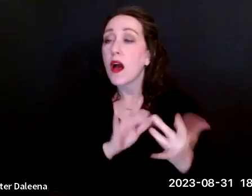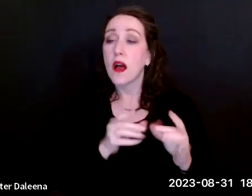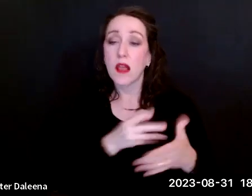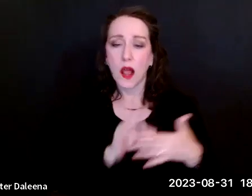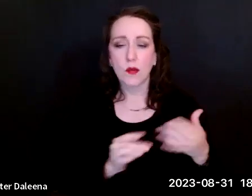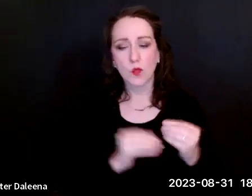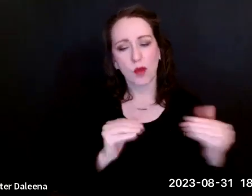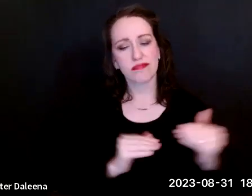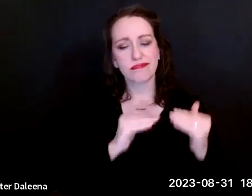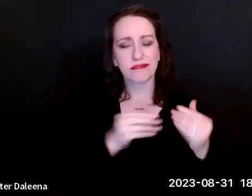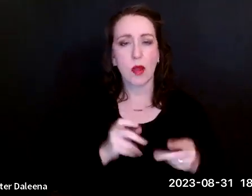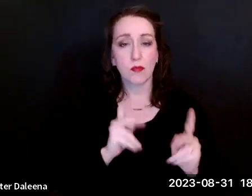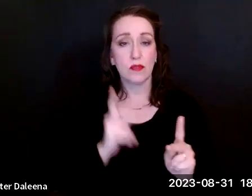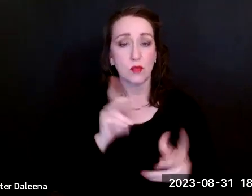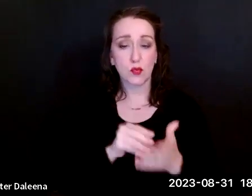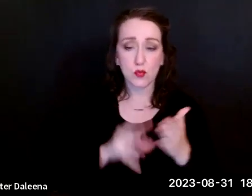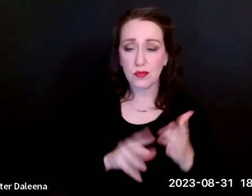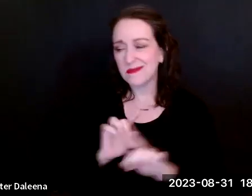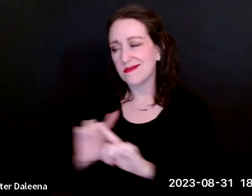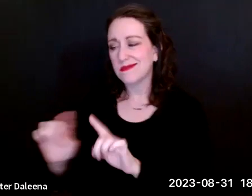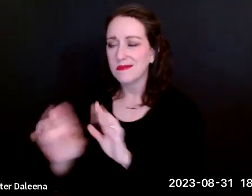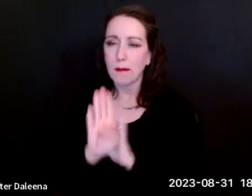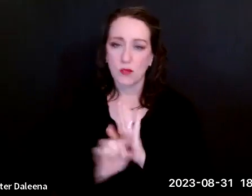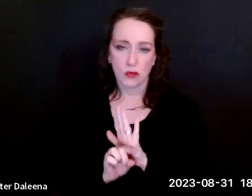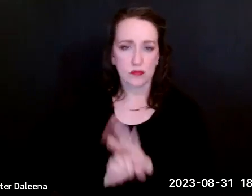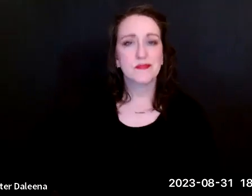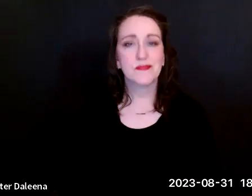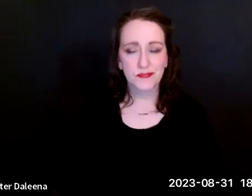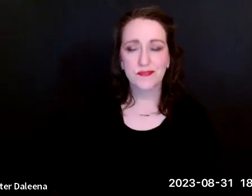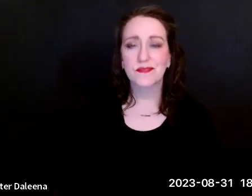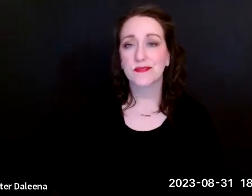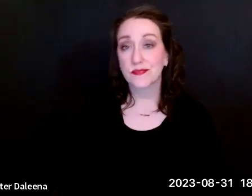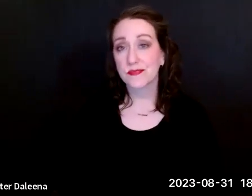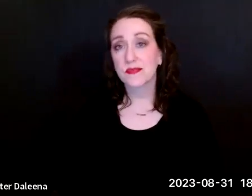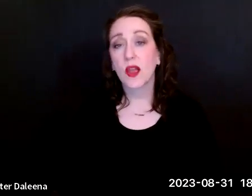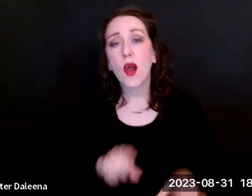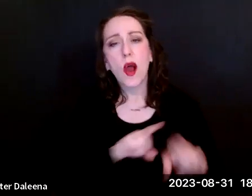Equitable opportunities for students from different backgrounds we also recommend the